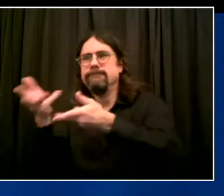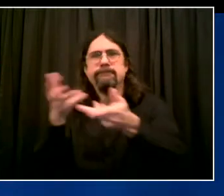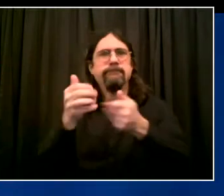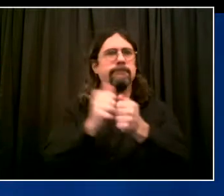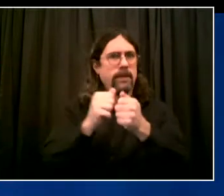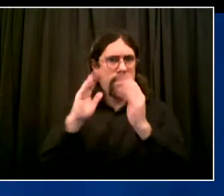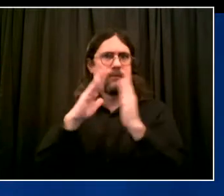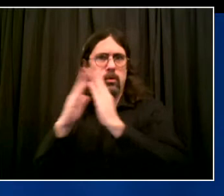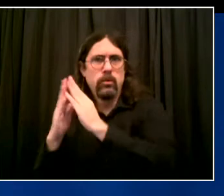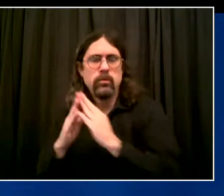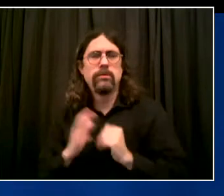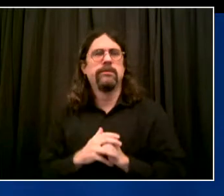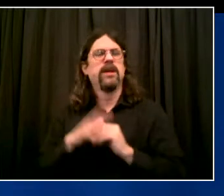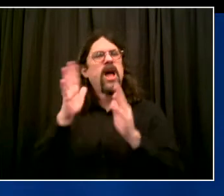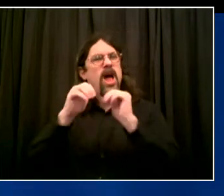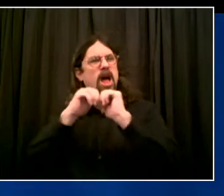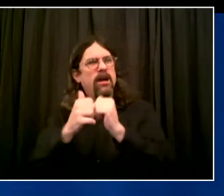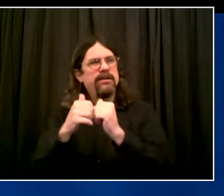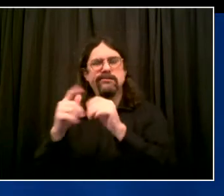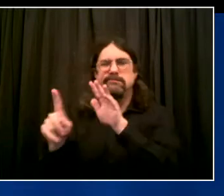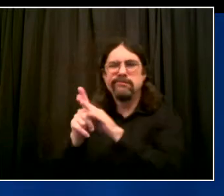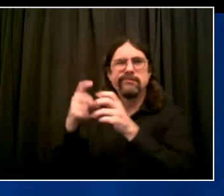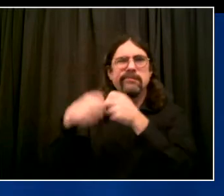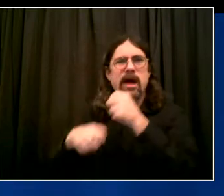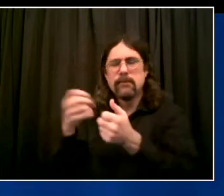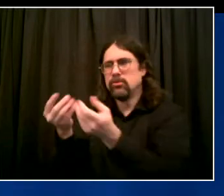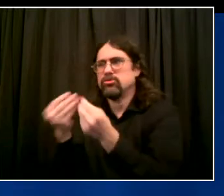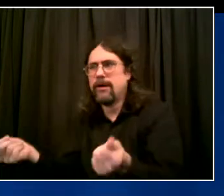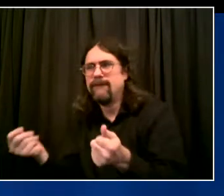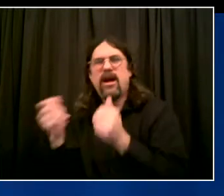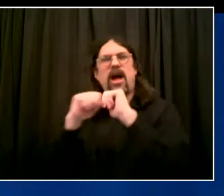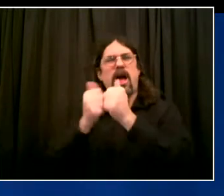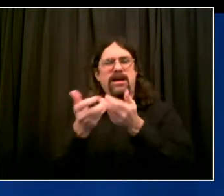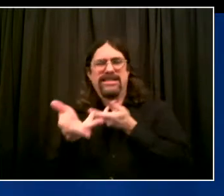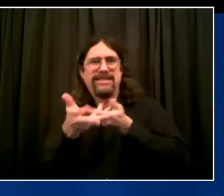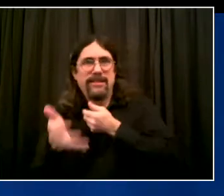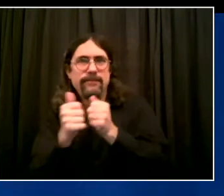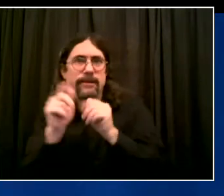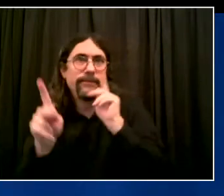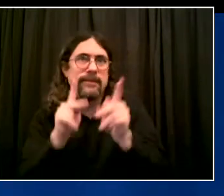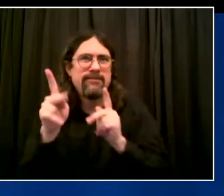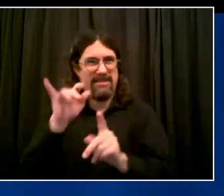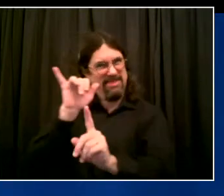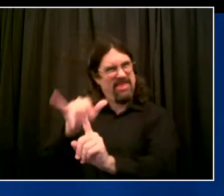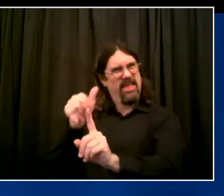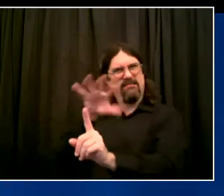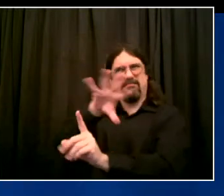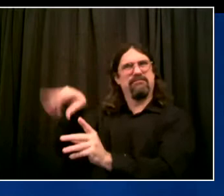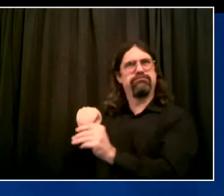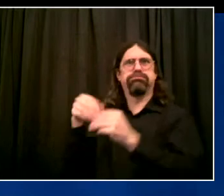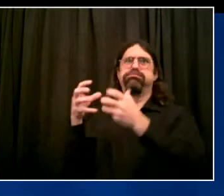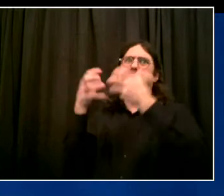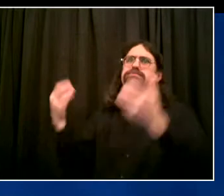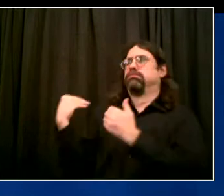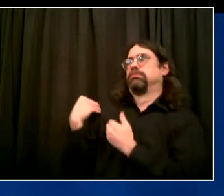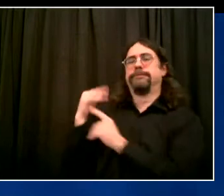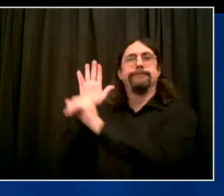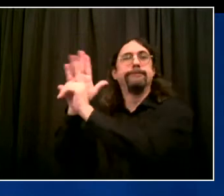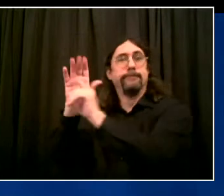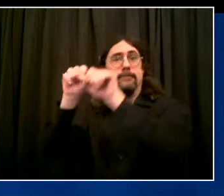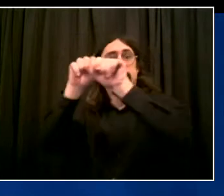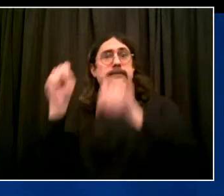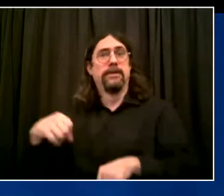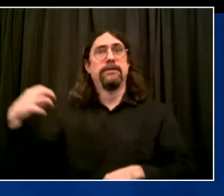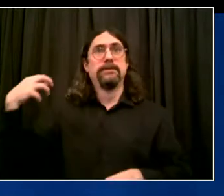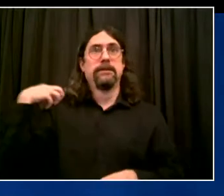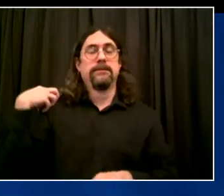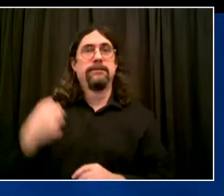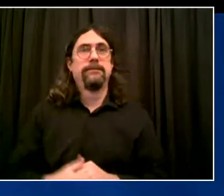COMMUNITY.